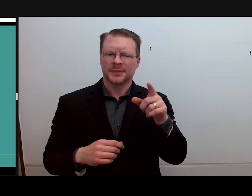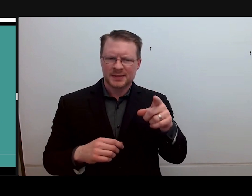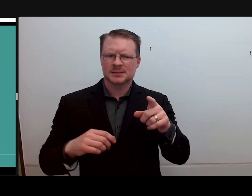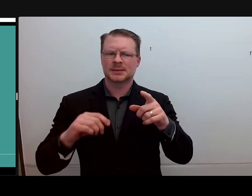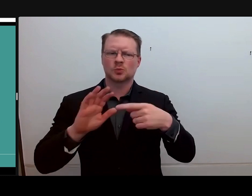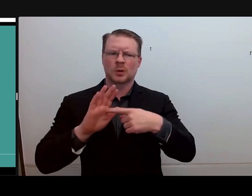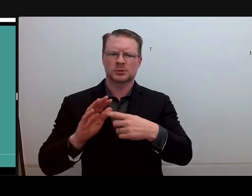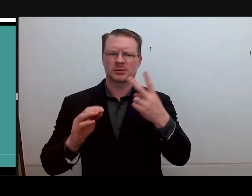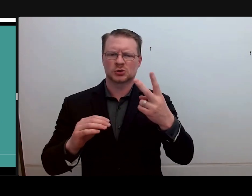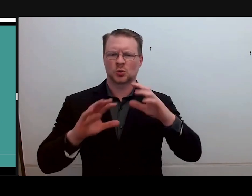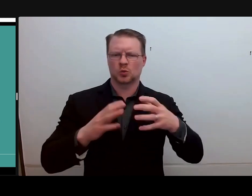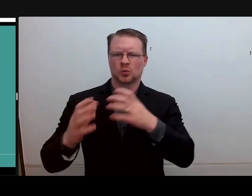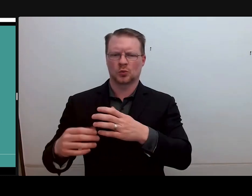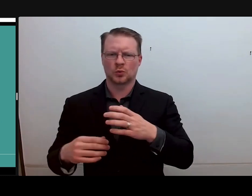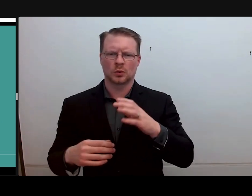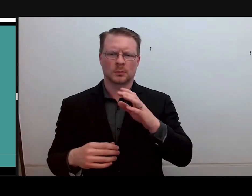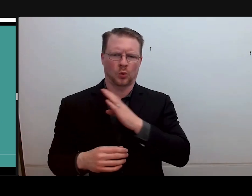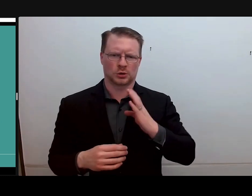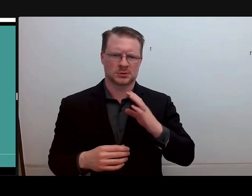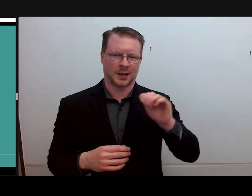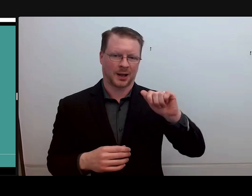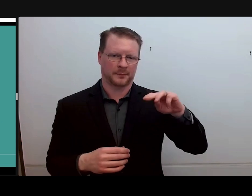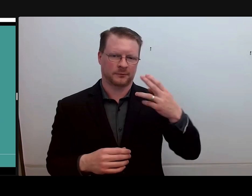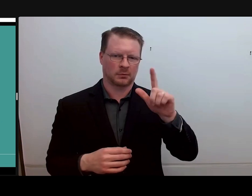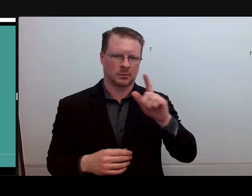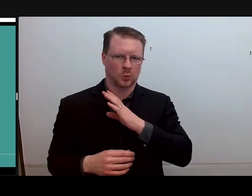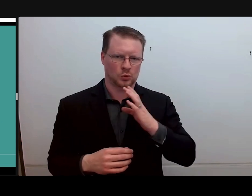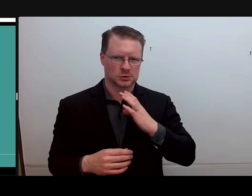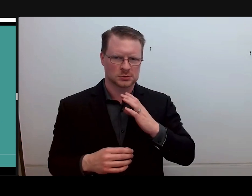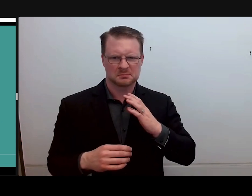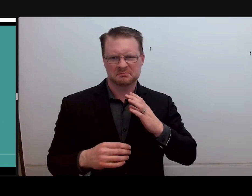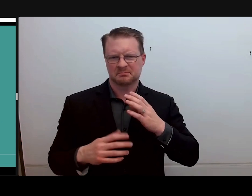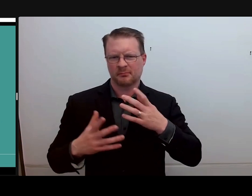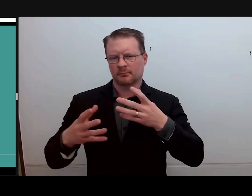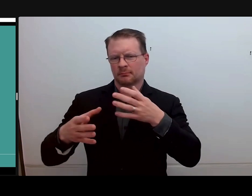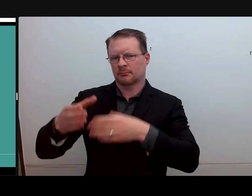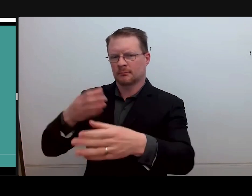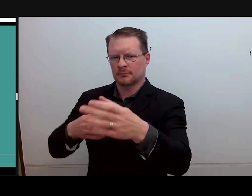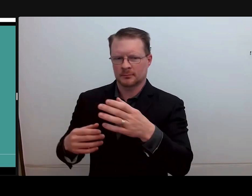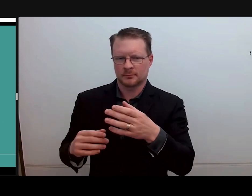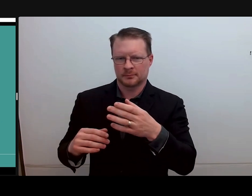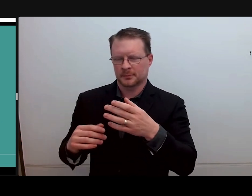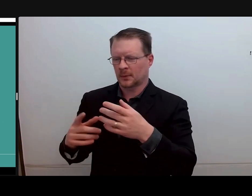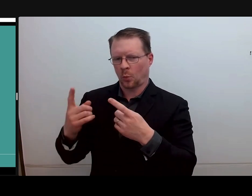In 2018, this represents two different boards of AMPHL, the Association of Medical Professionals